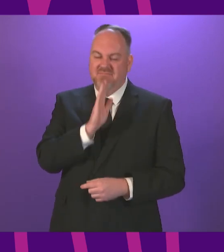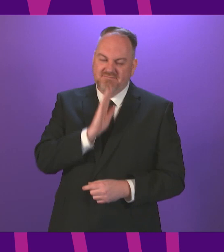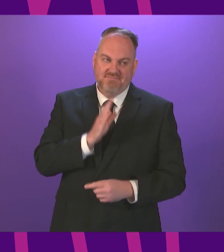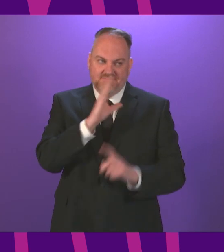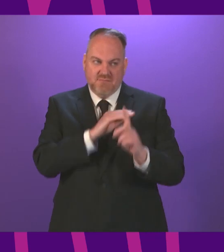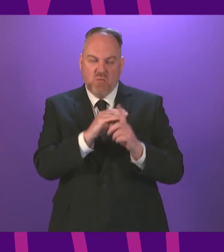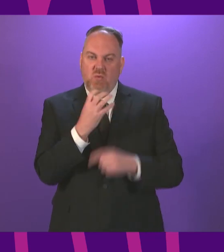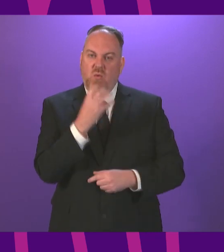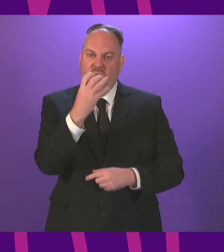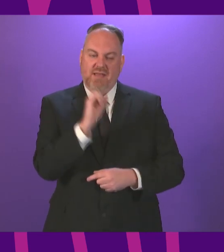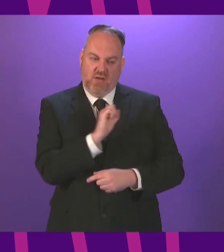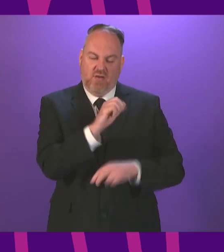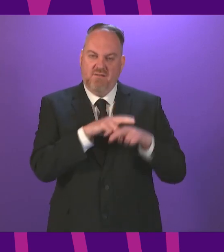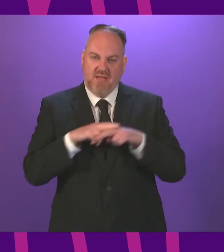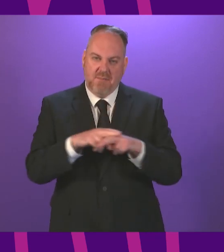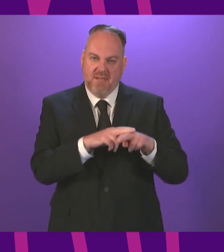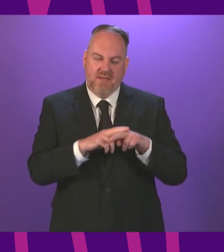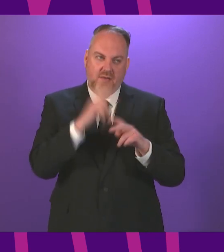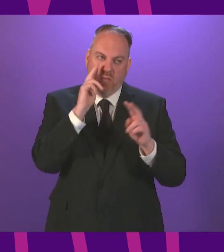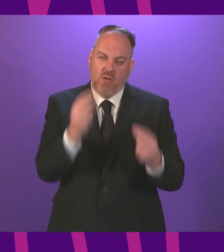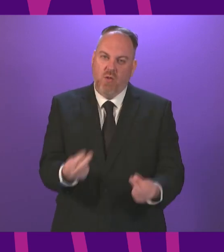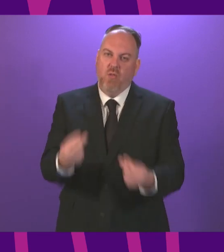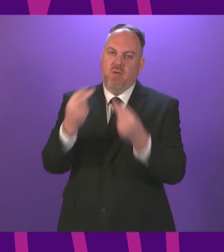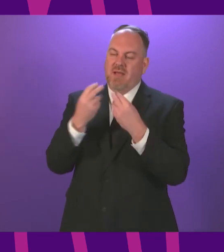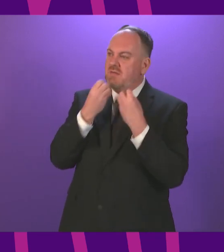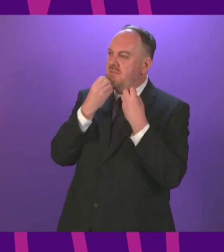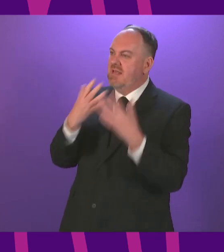and her family. We reflect on his distinguished wartime record,